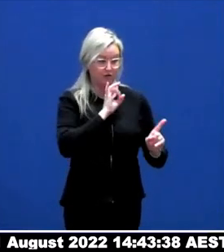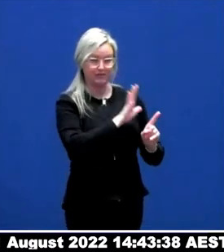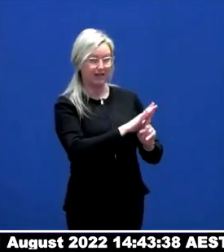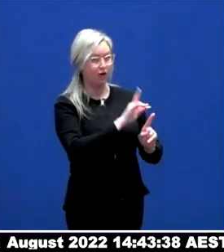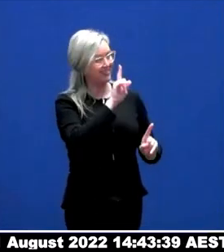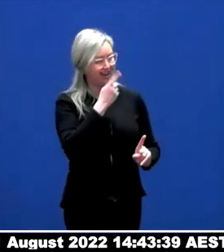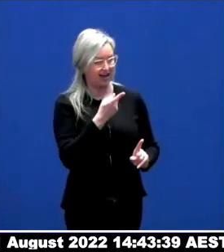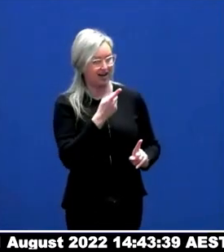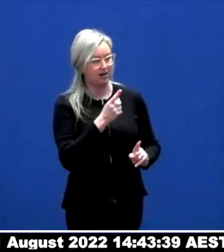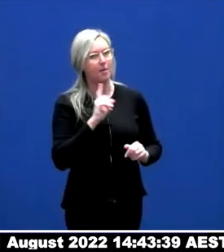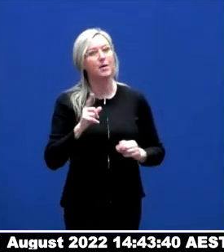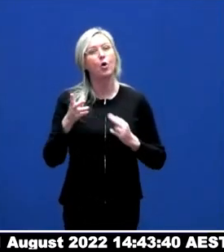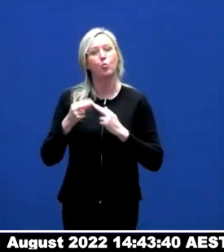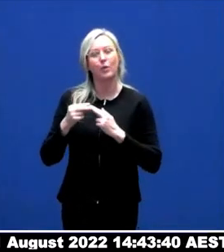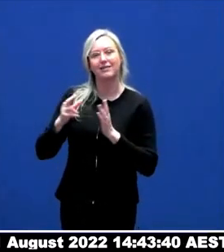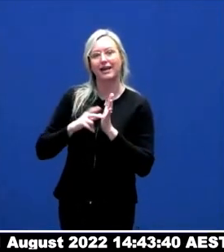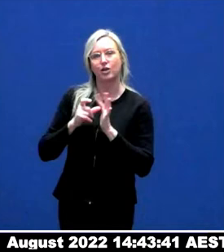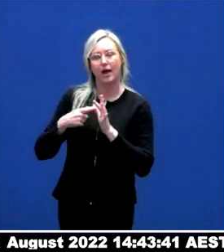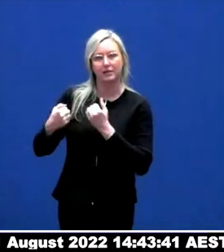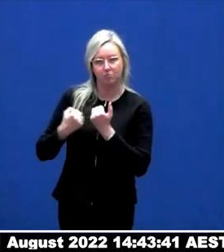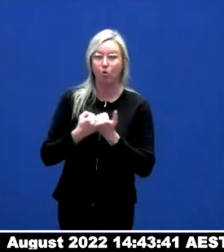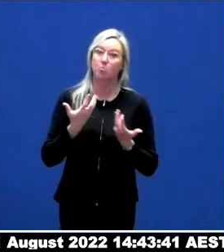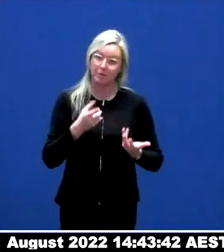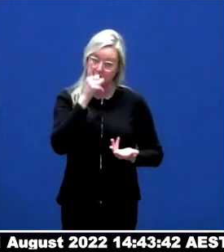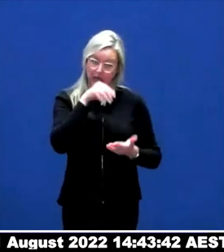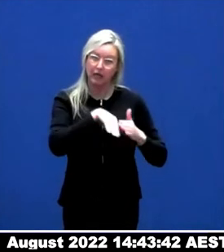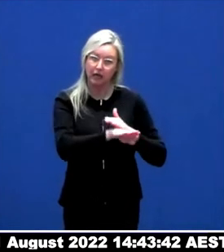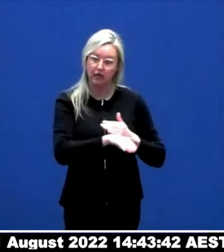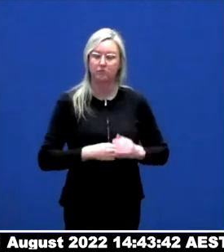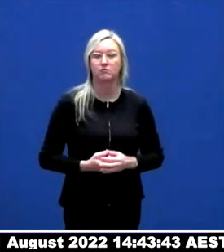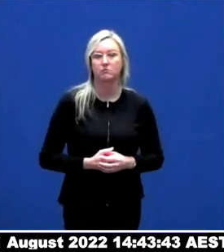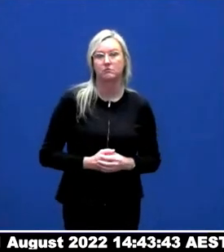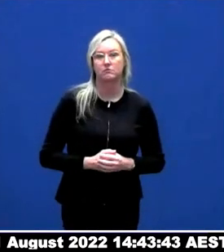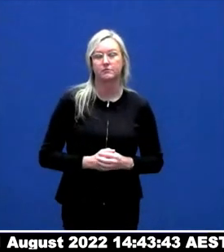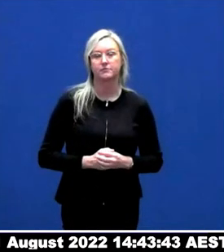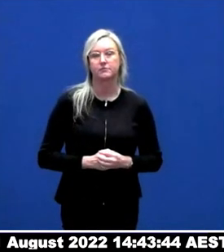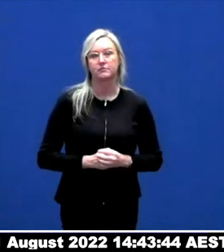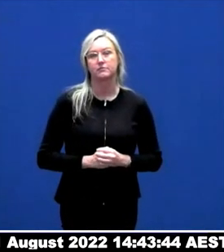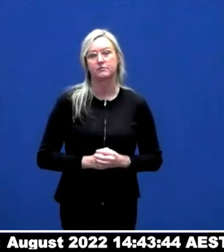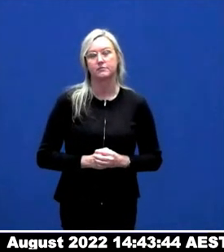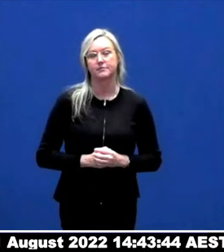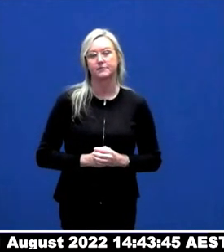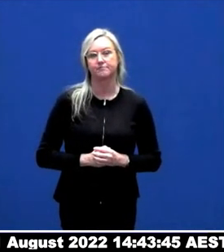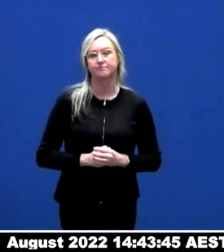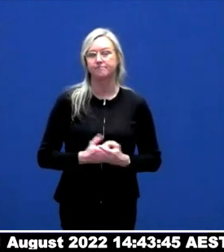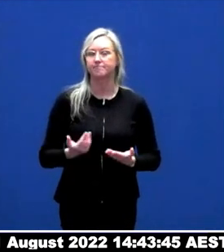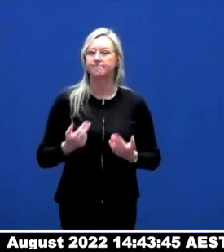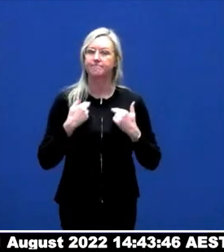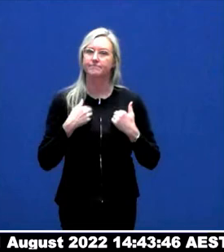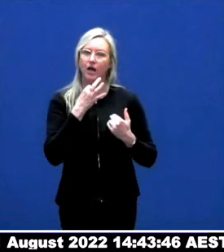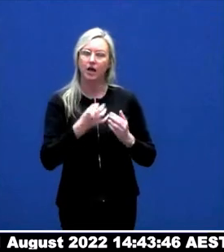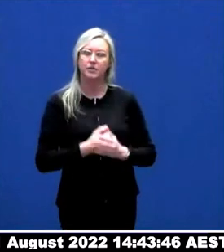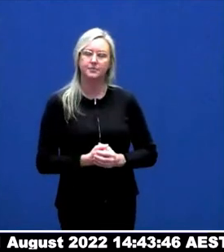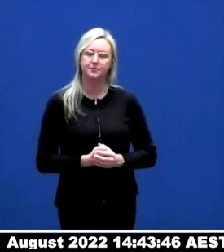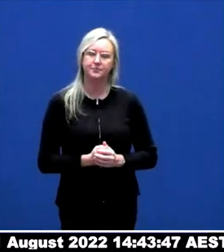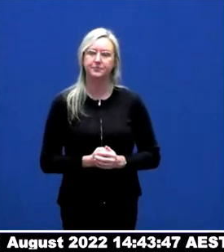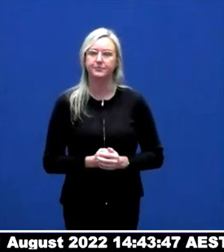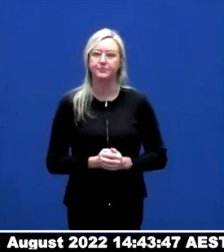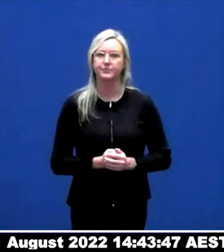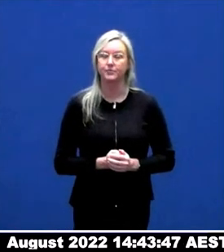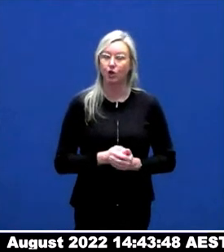Is it your experience, as the State Manager for New South